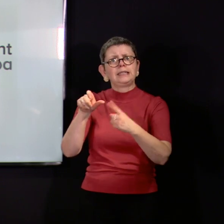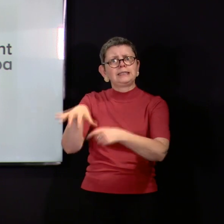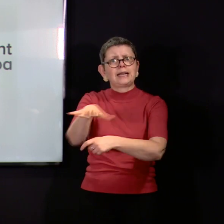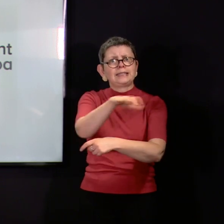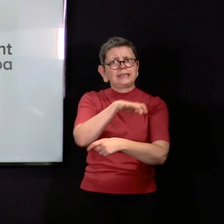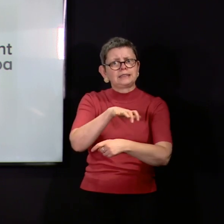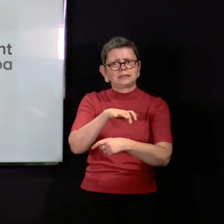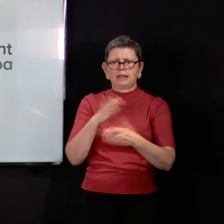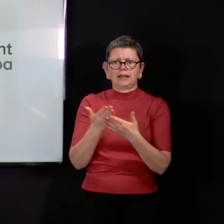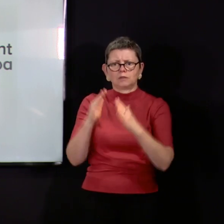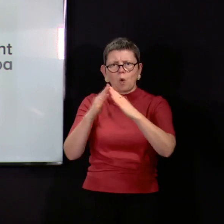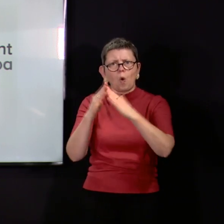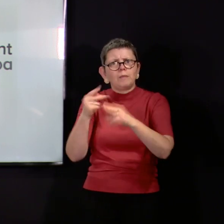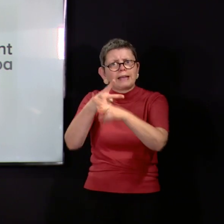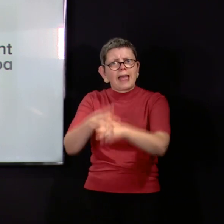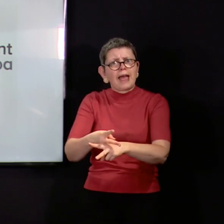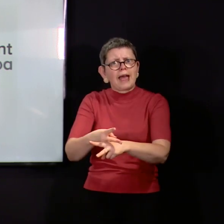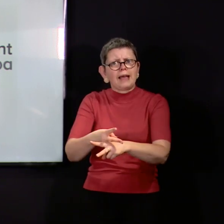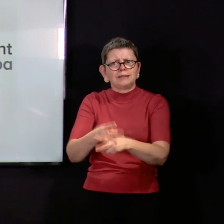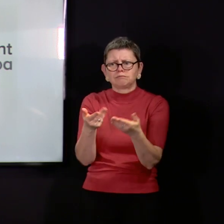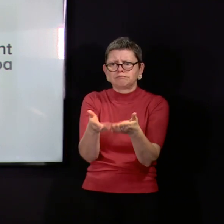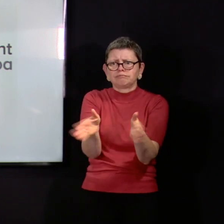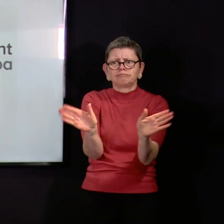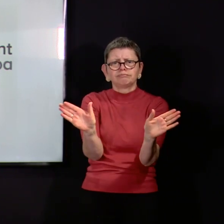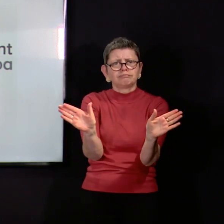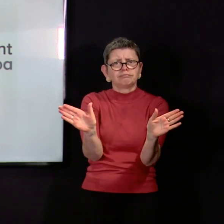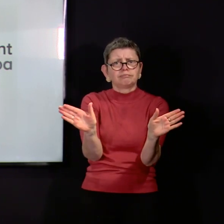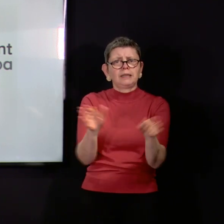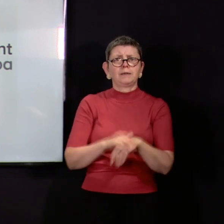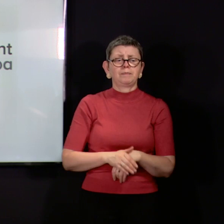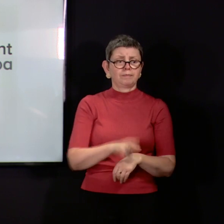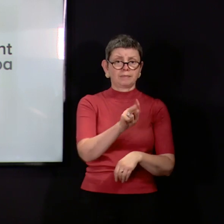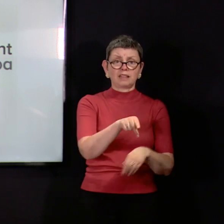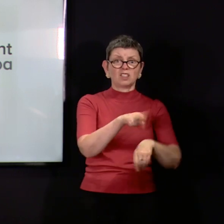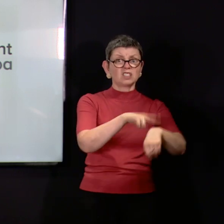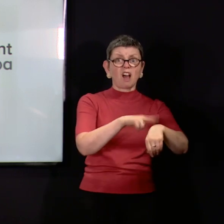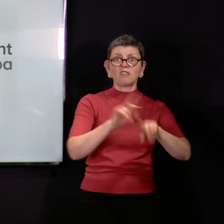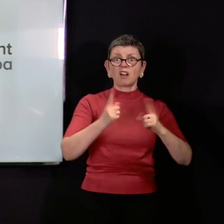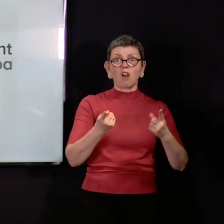homes. These NHS staff cannot spend the day with their loved ones because they're working to take